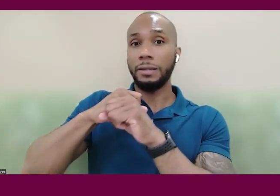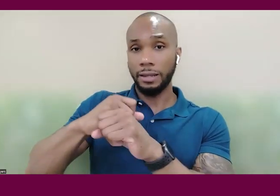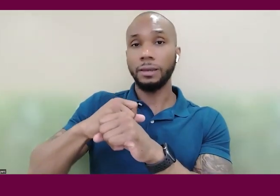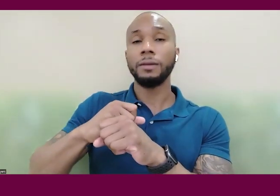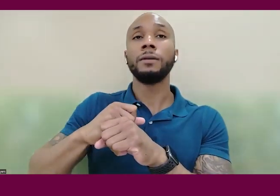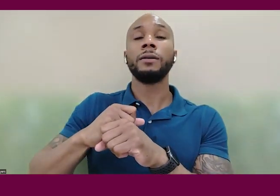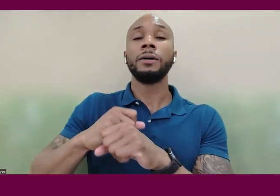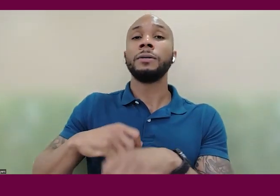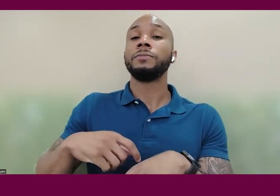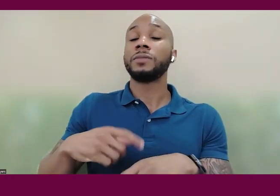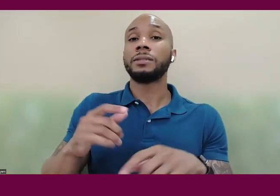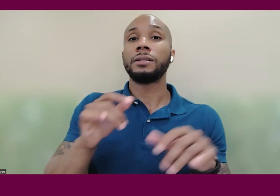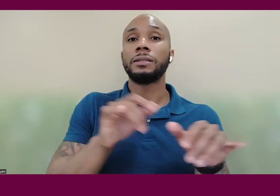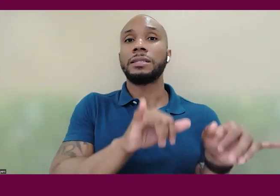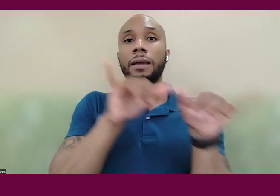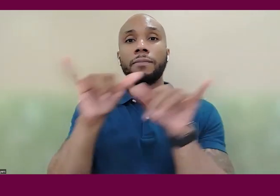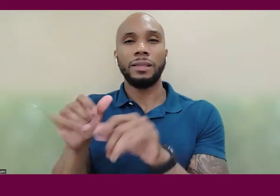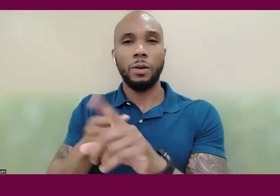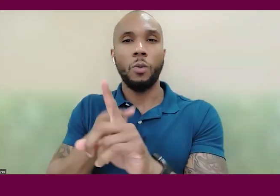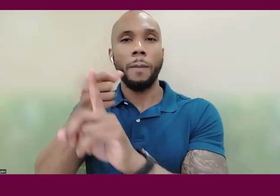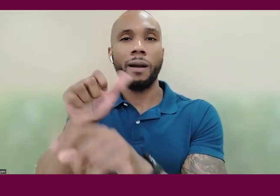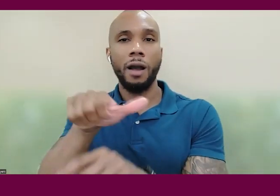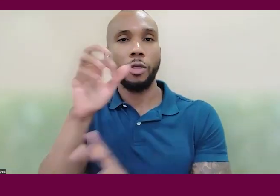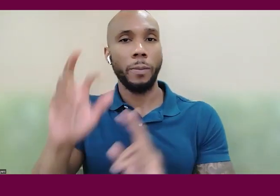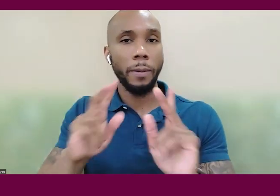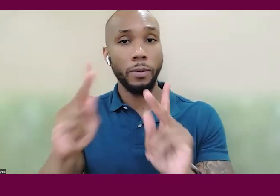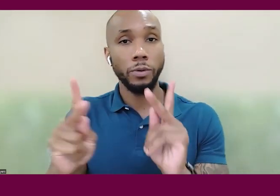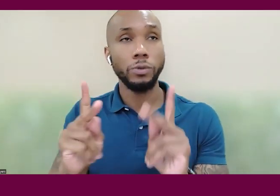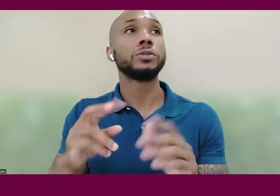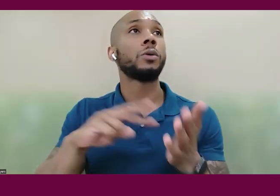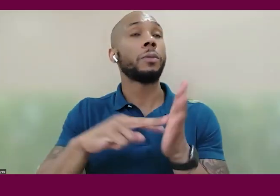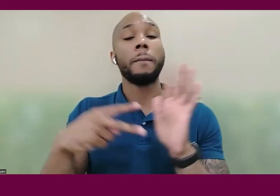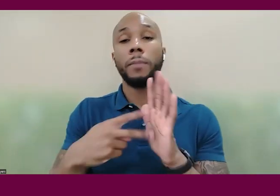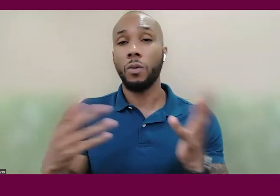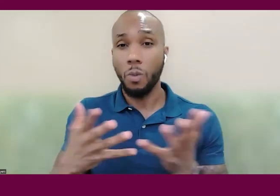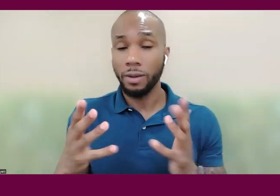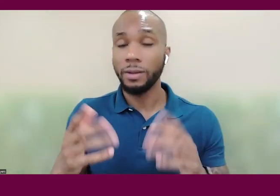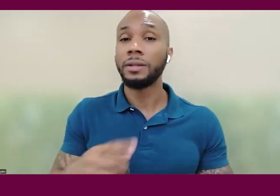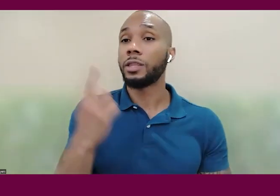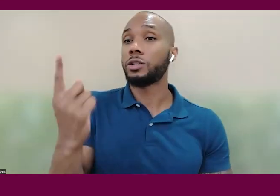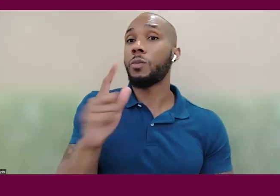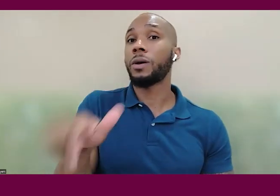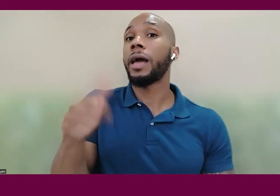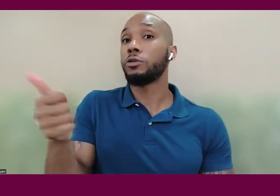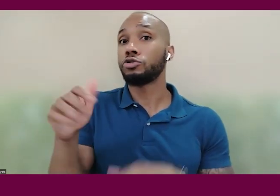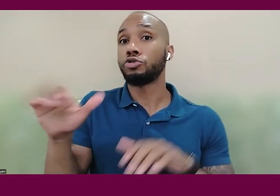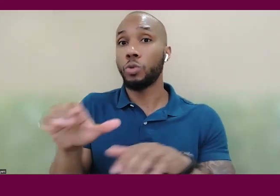against is the same thing that affects other people. So that means that there's somebody else who's doing it, too.